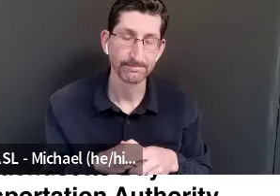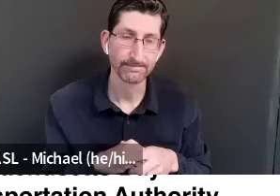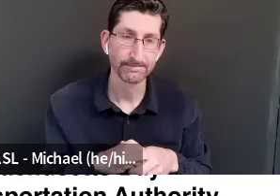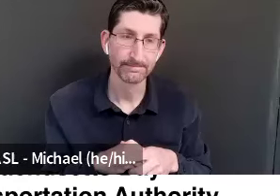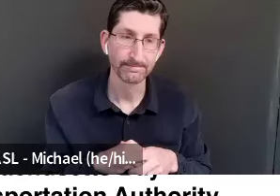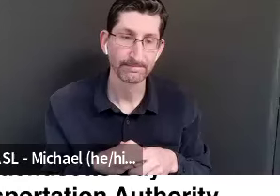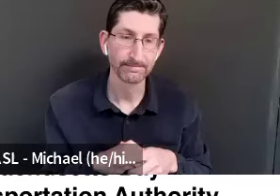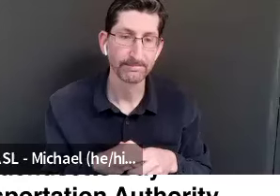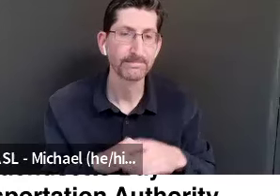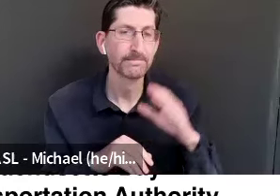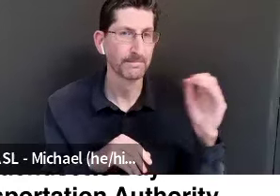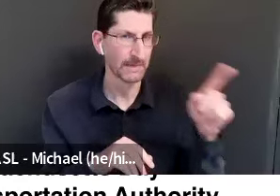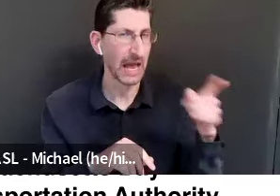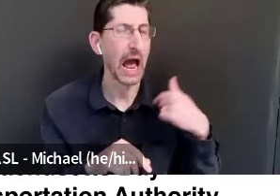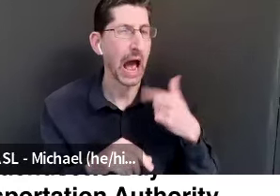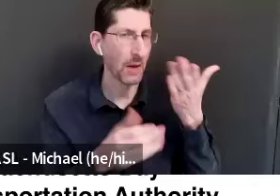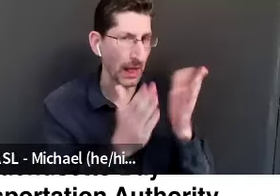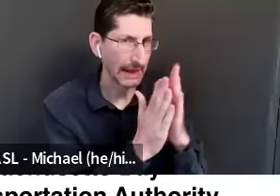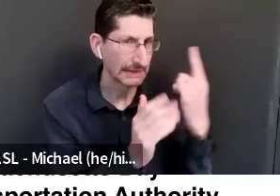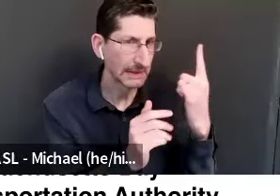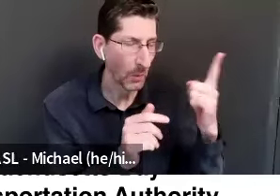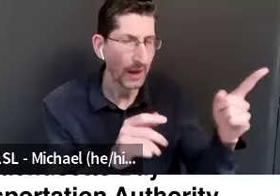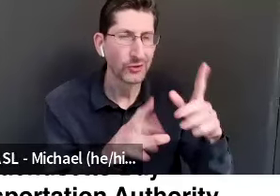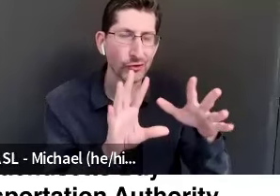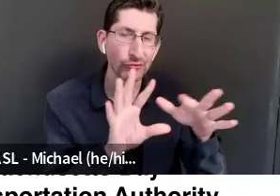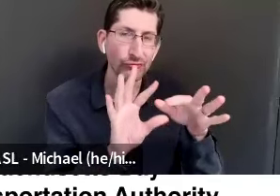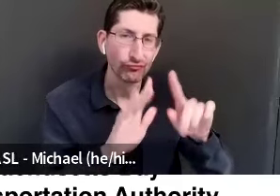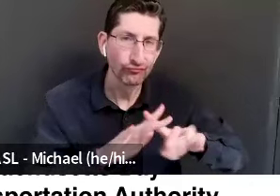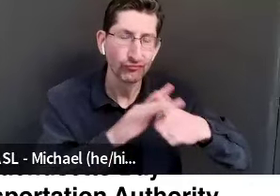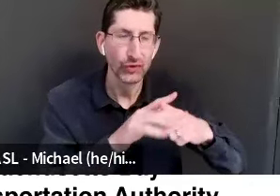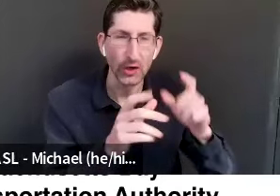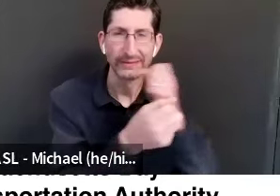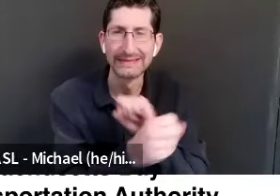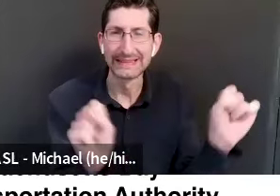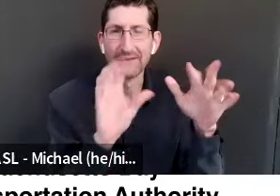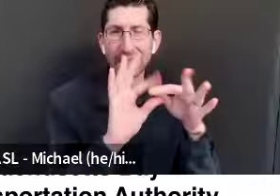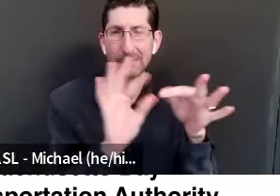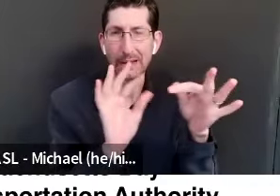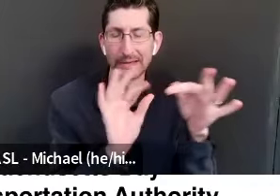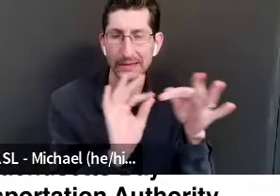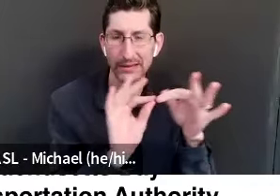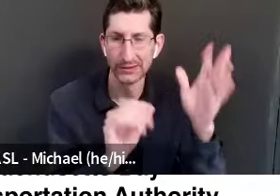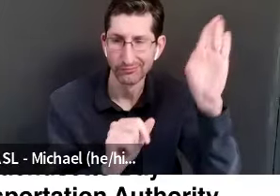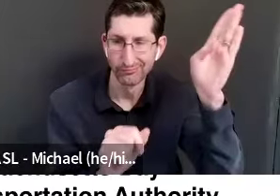EXCUSE YOURSELF FROM THE MEETING. I'M GOING TO HAVE KUNTHEA